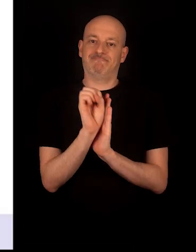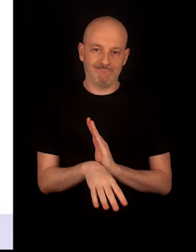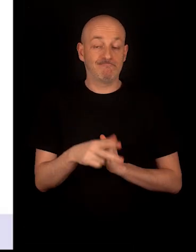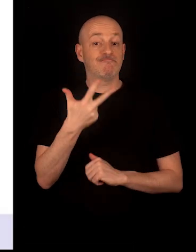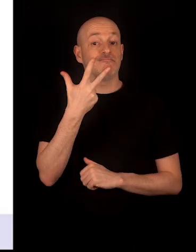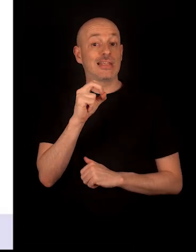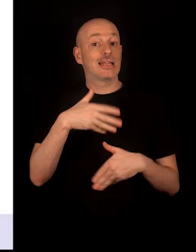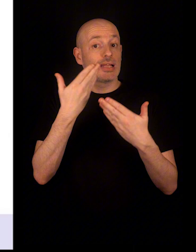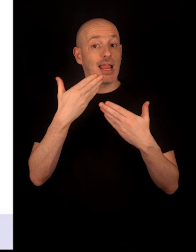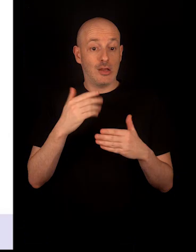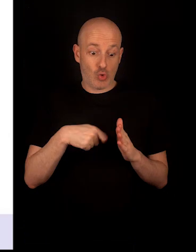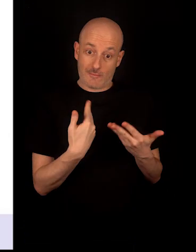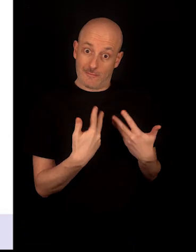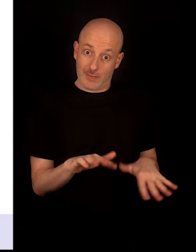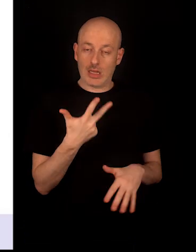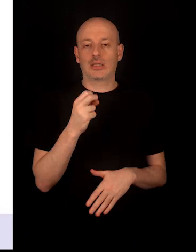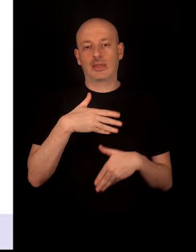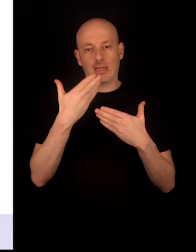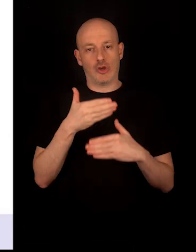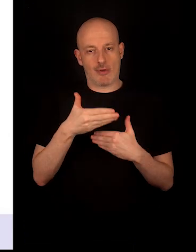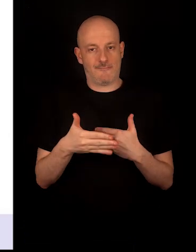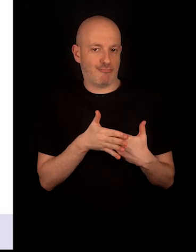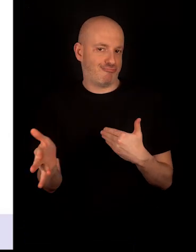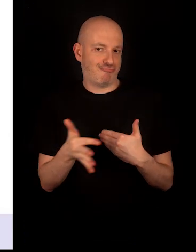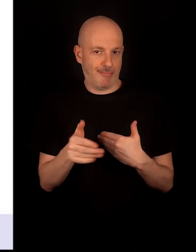within 30 days after you finish the project.